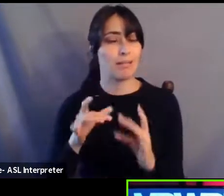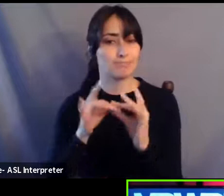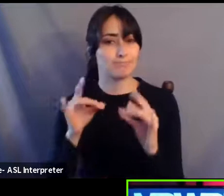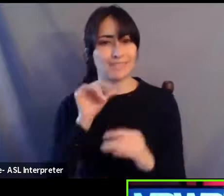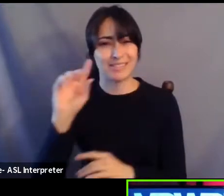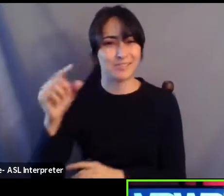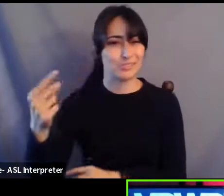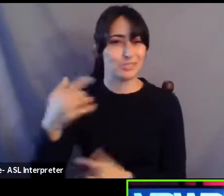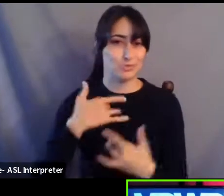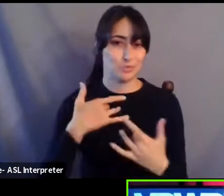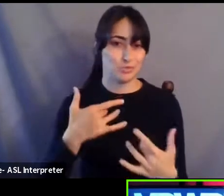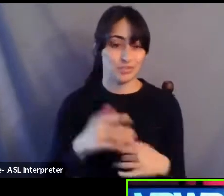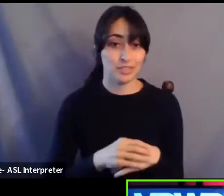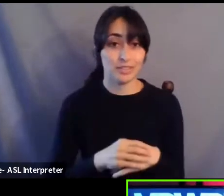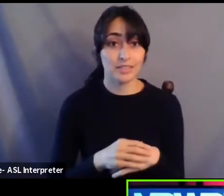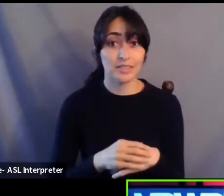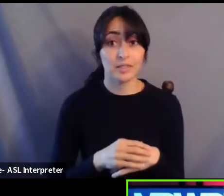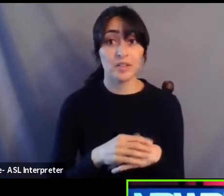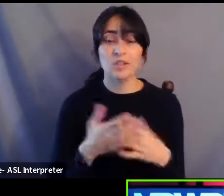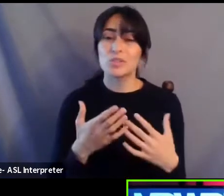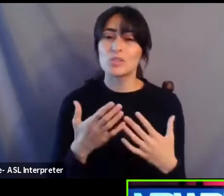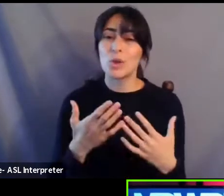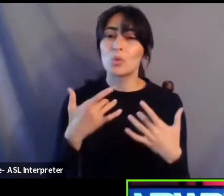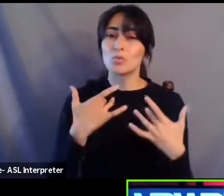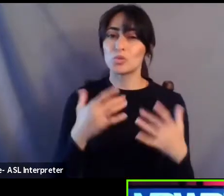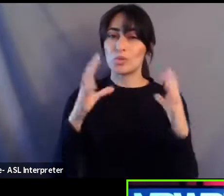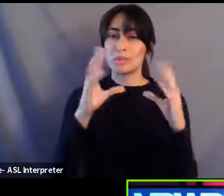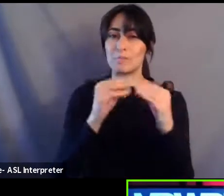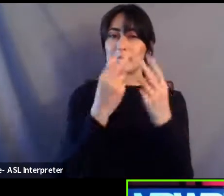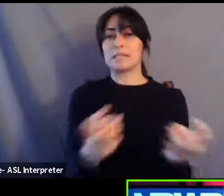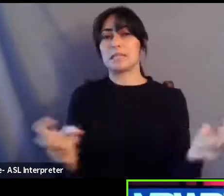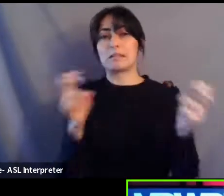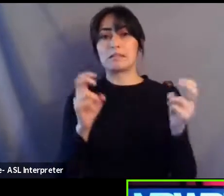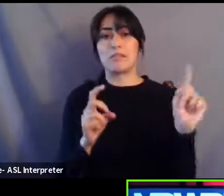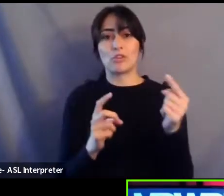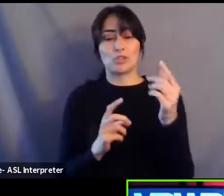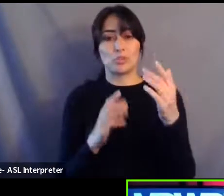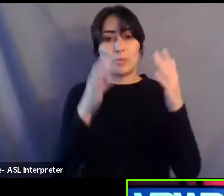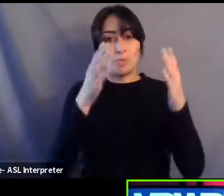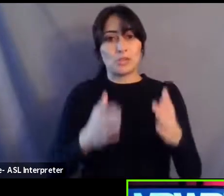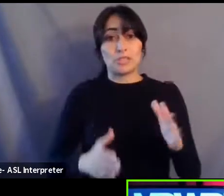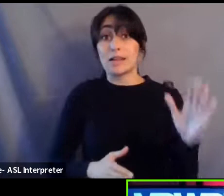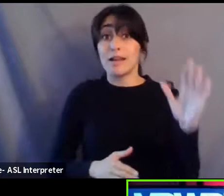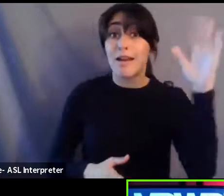going for the first person that raises their hand in the room, you know, find a person of color and